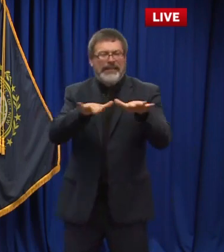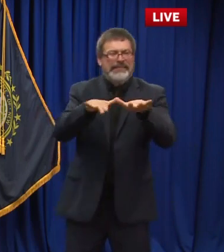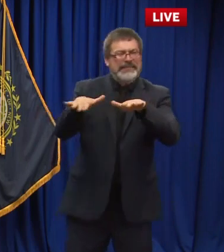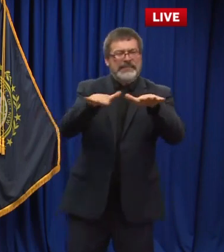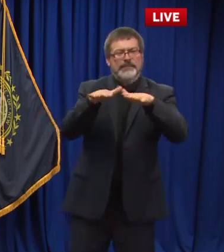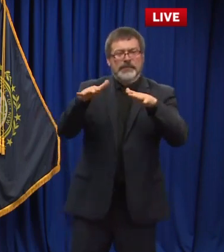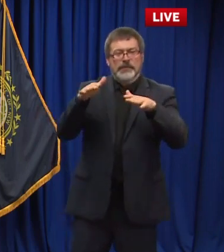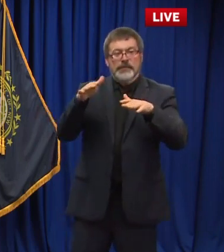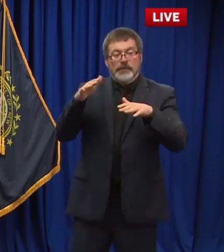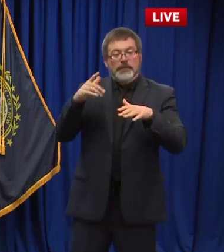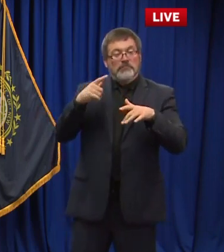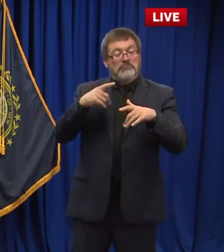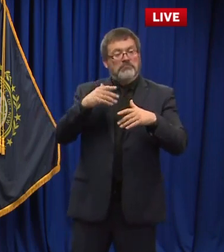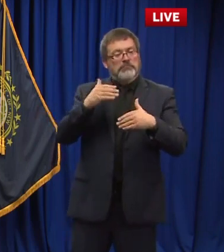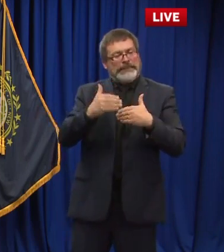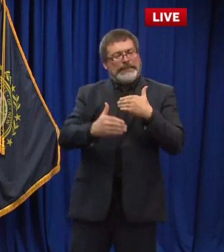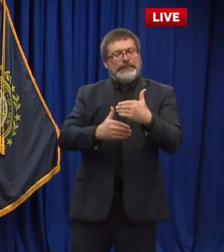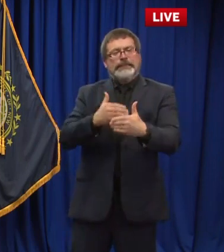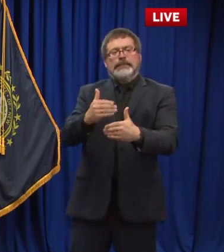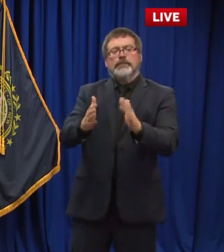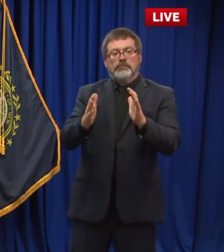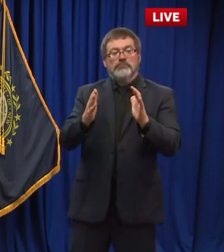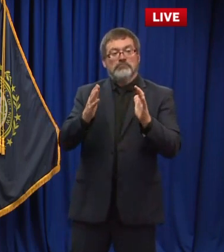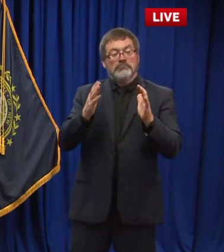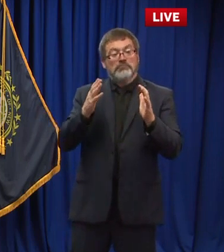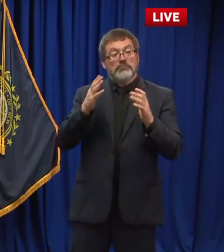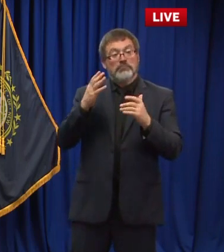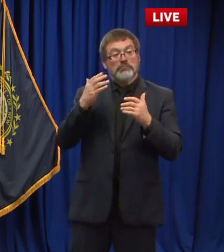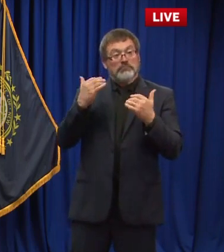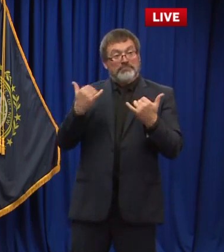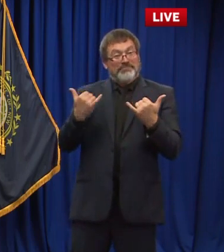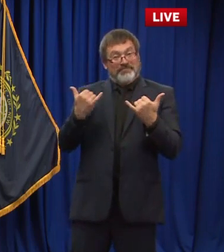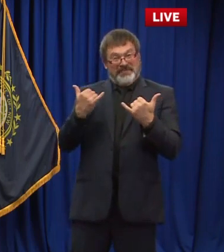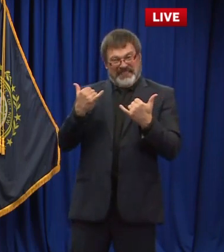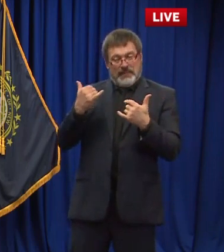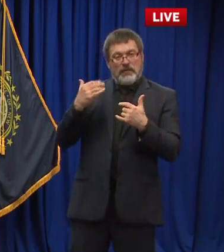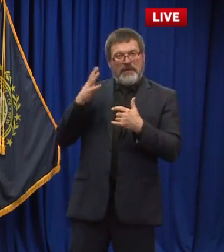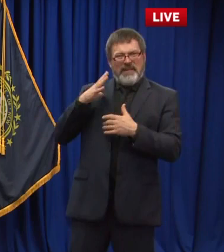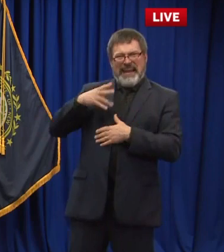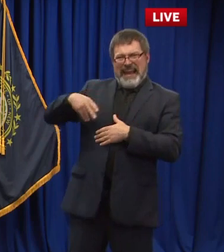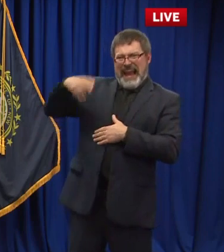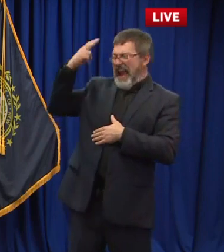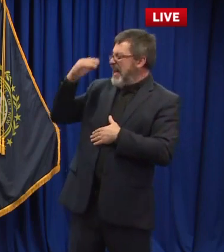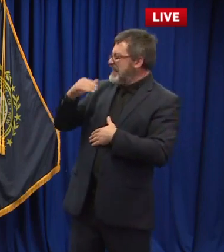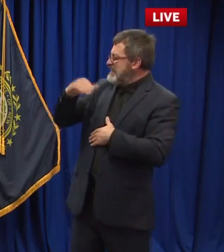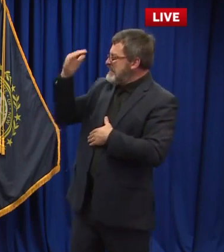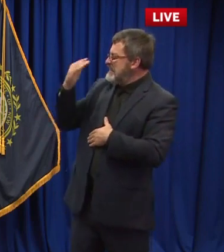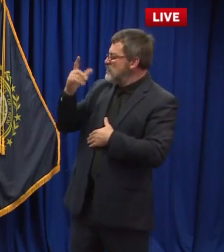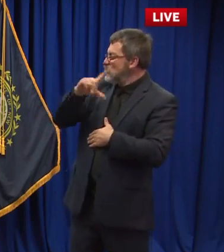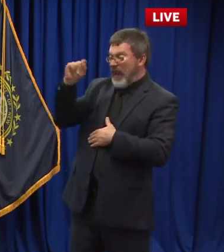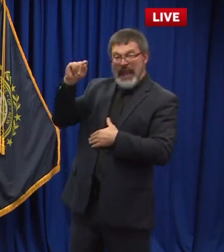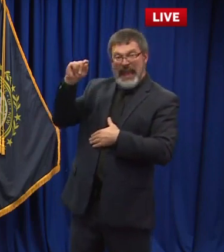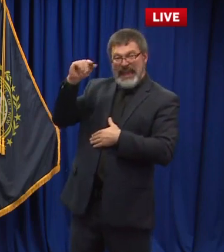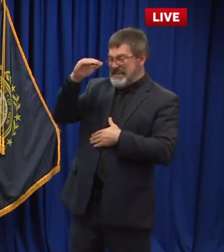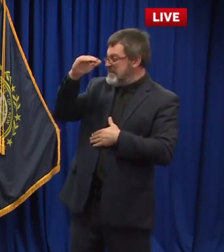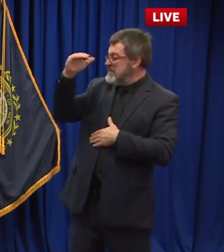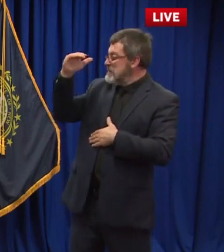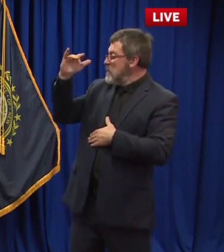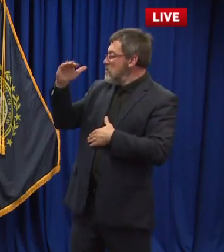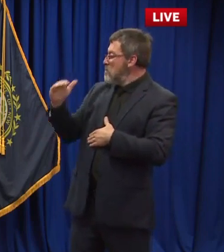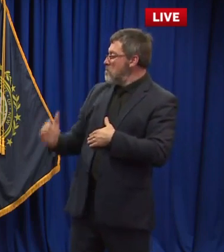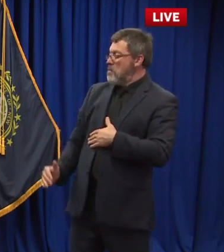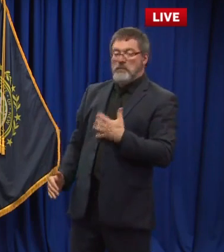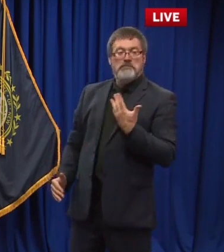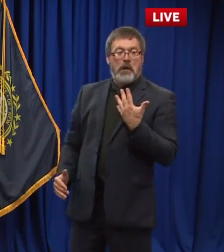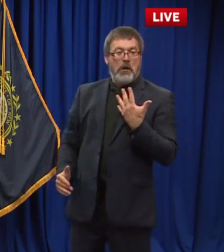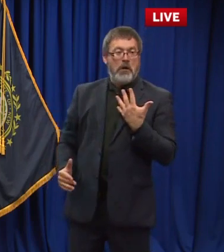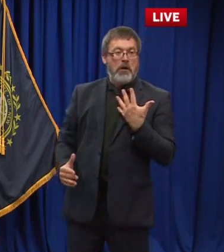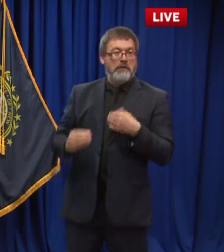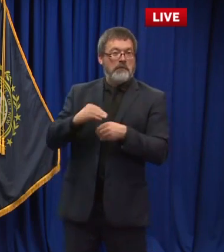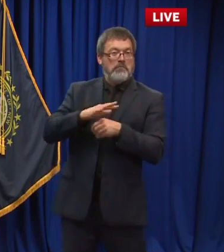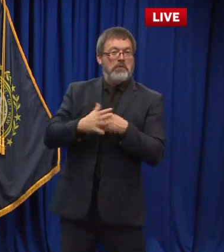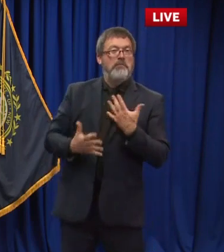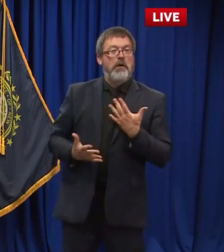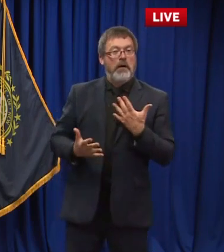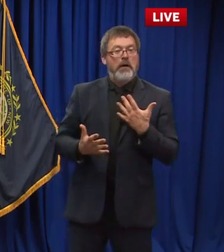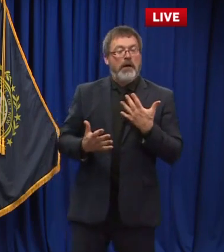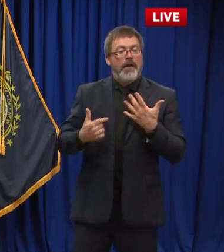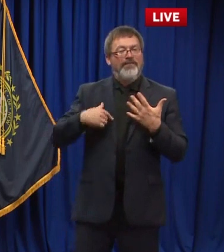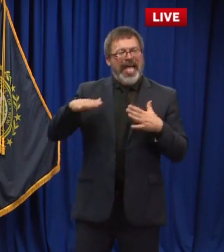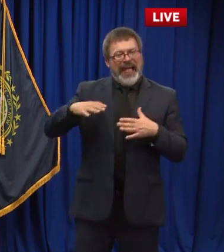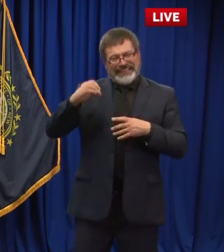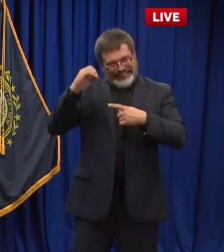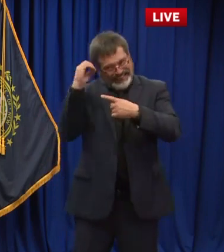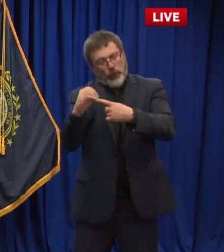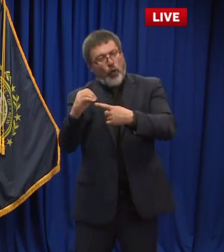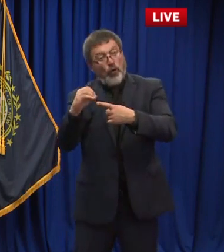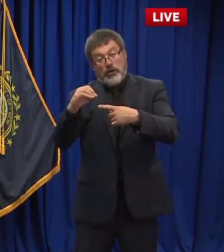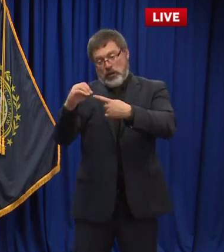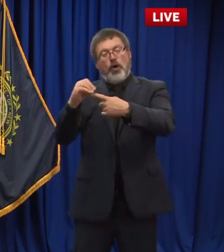WE CANNOT THANK THEM ENOUGH, IT TAKING CARE OF OUR LOVED ONES, THAT WE MADE A LOT OF PROGRESS TO HAVE ABOUT FIVE FACILITIES CURRENTLY WITH AN OUTBREAK OUT OF OVER 200.